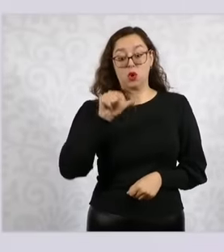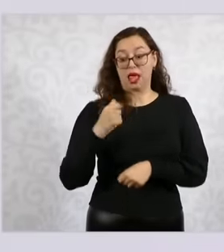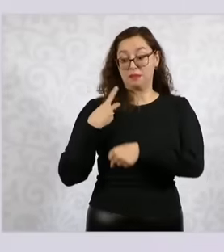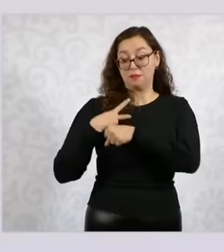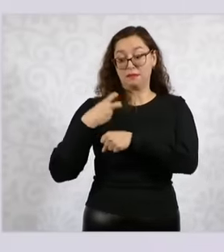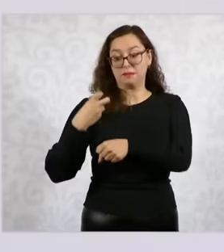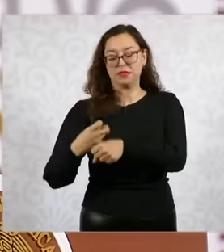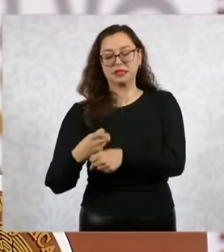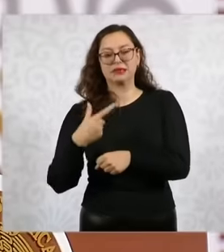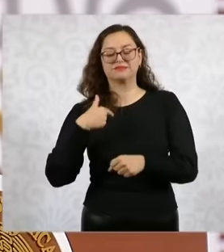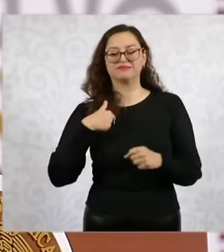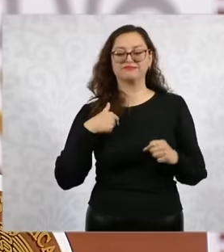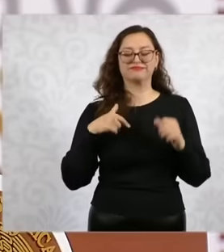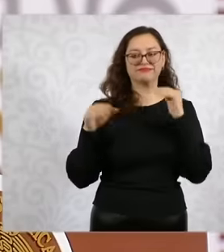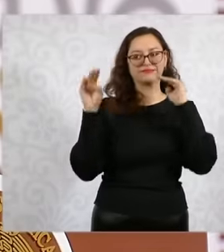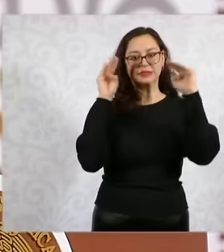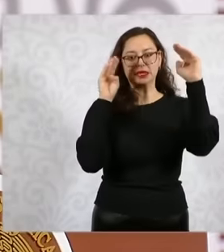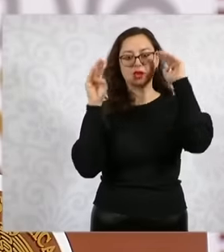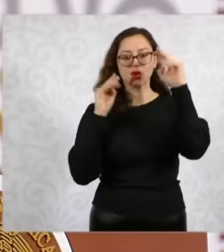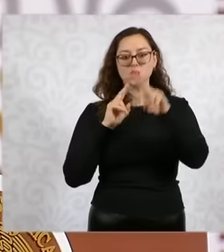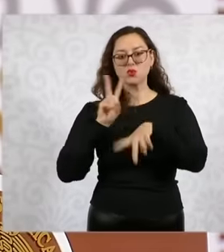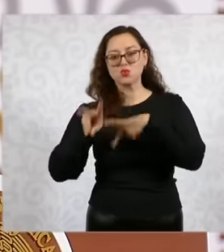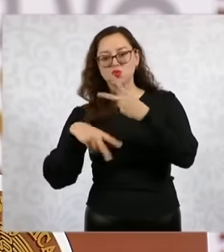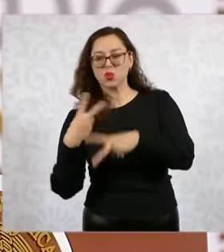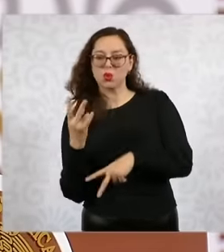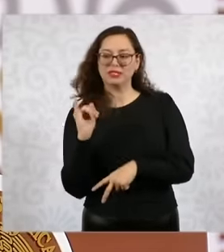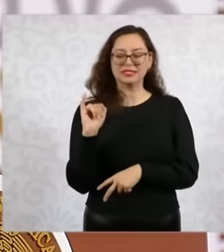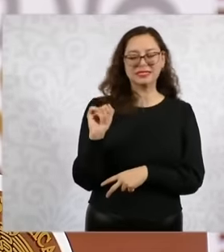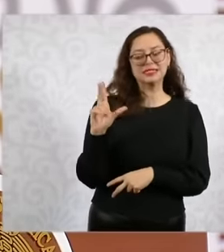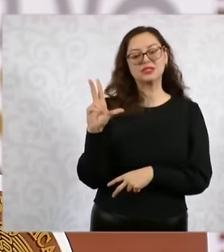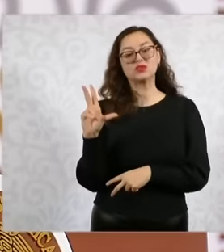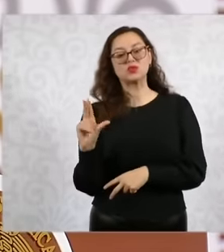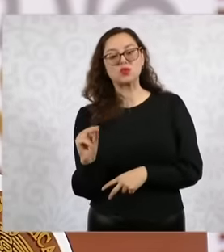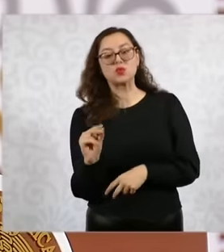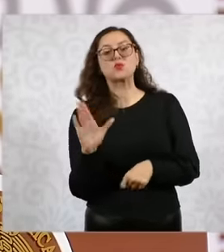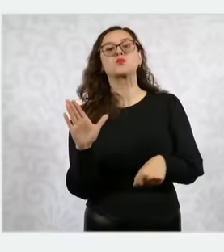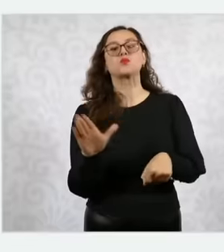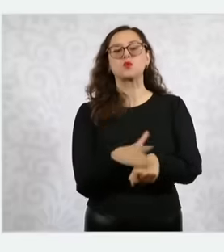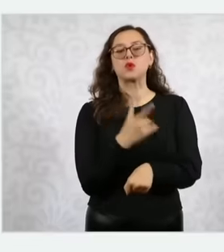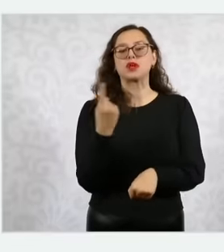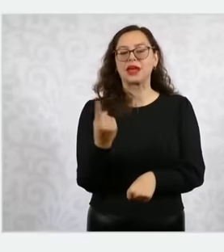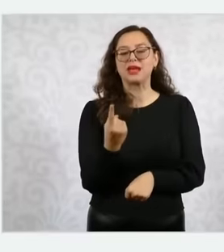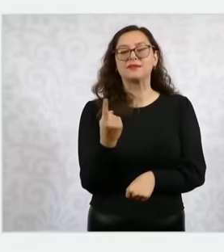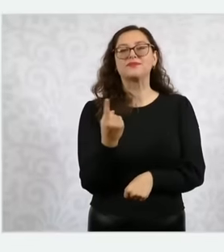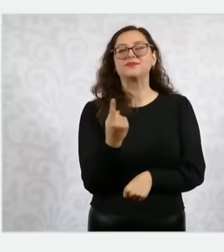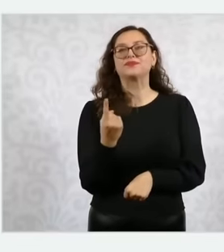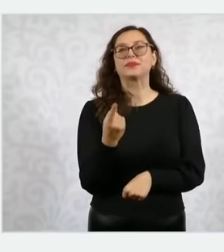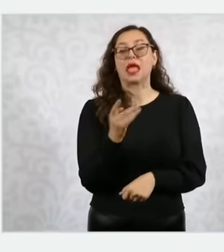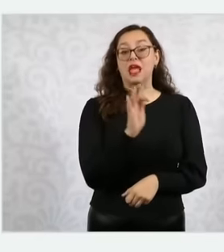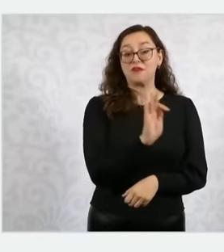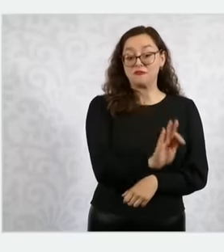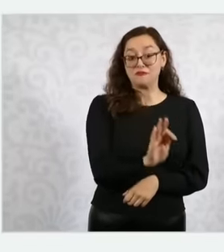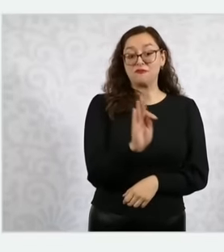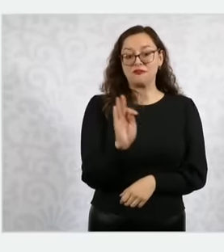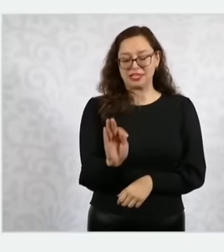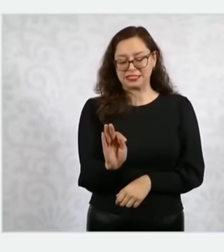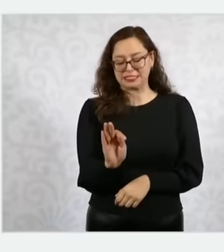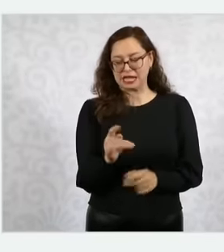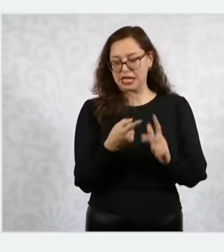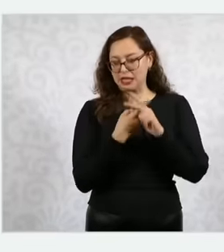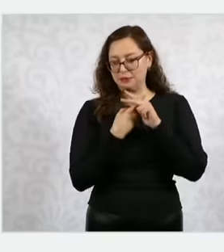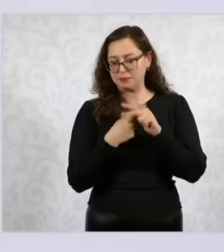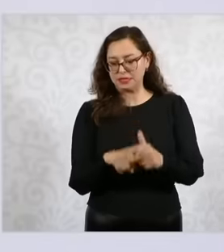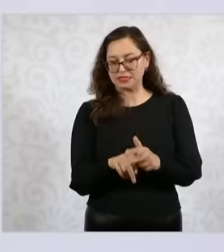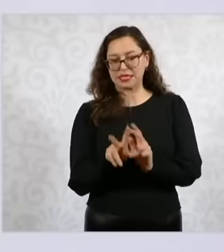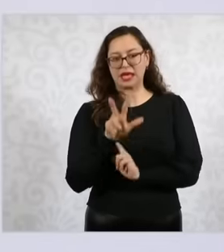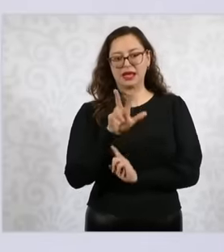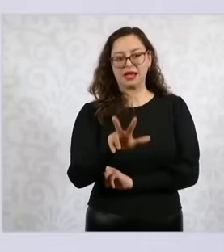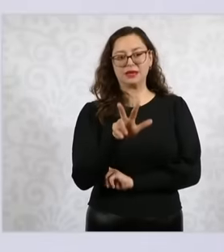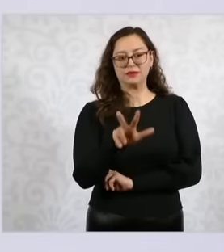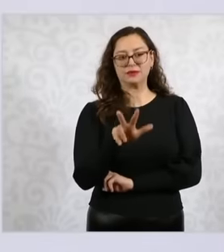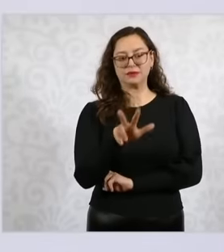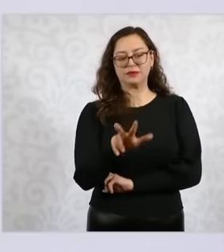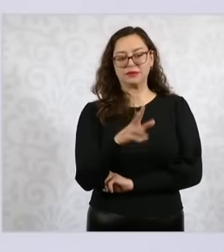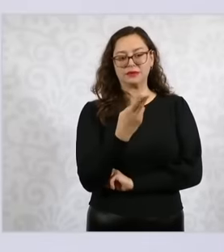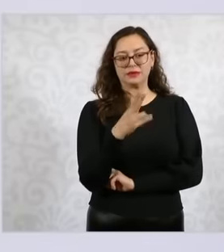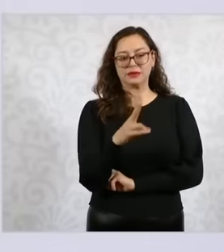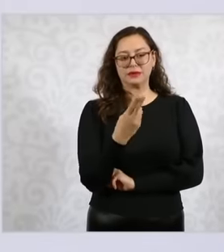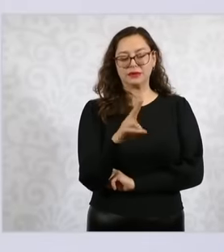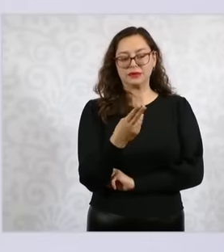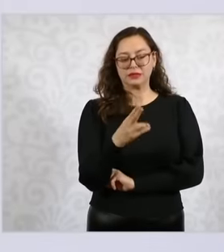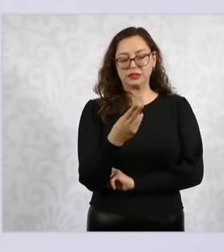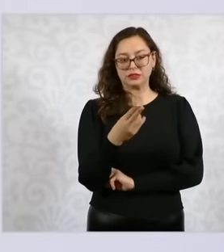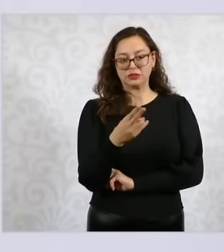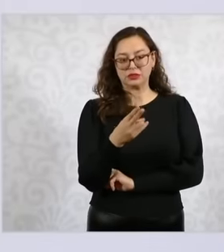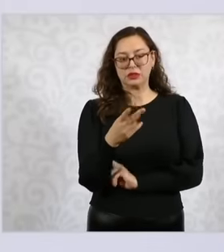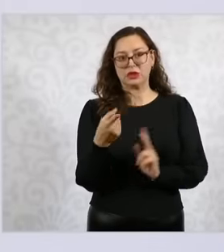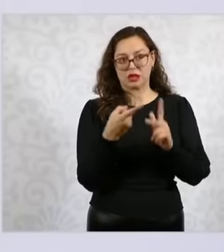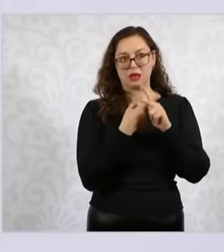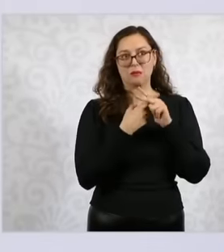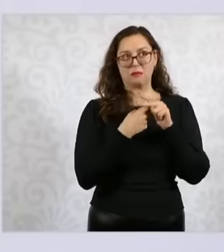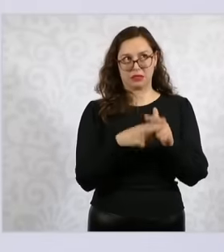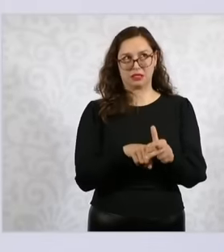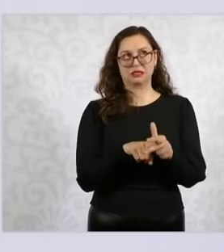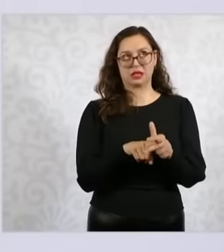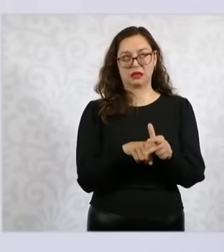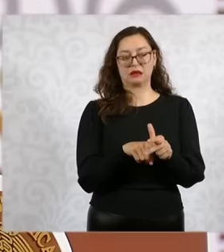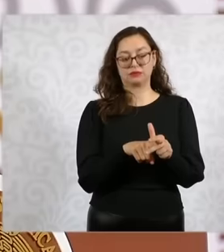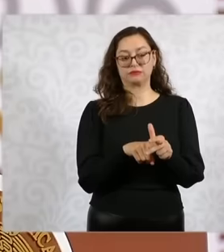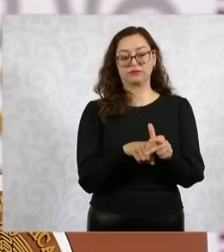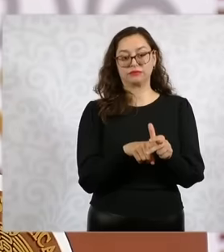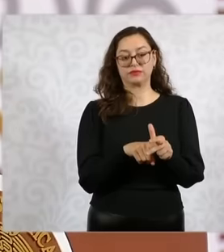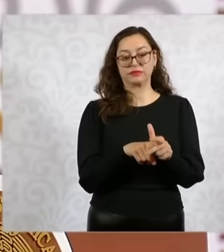go or not it is on that date those dates the g20 starts on November 18 then uh the Prime Minister